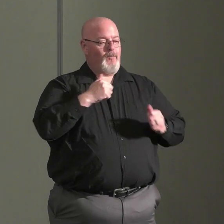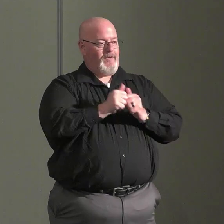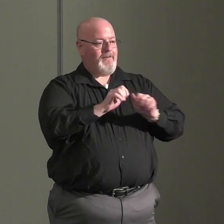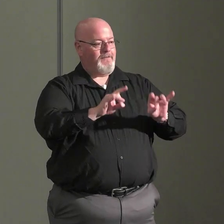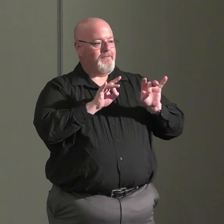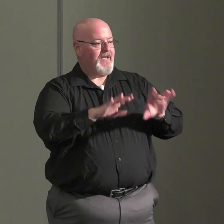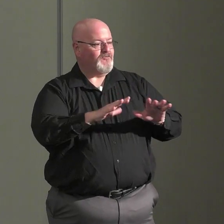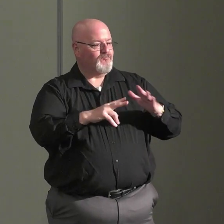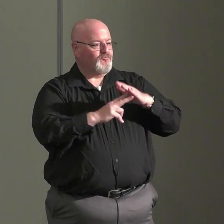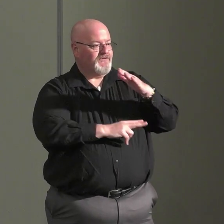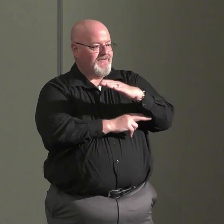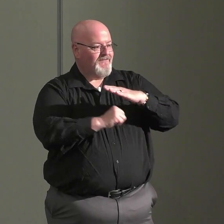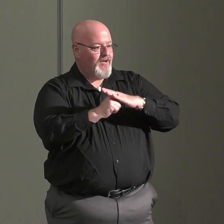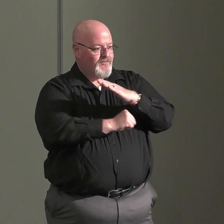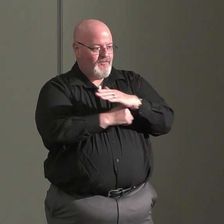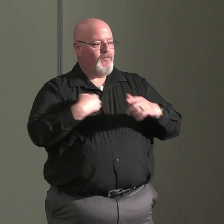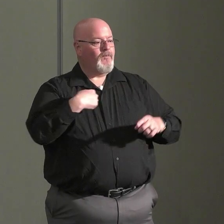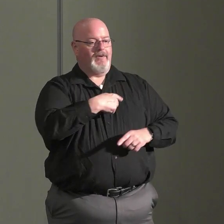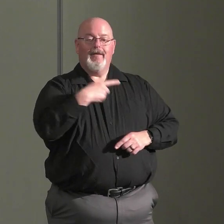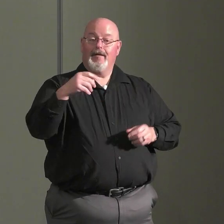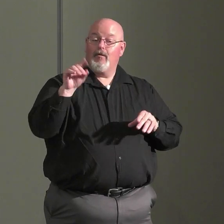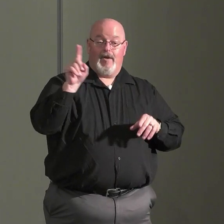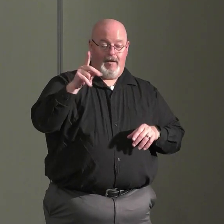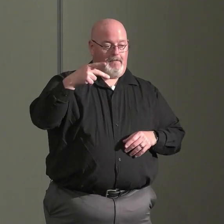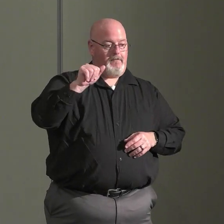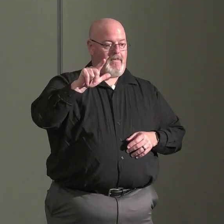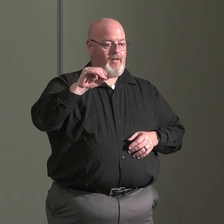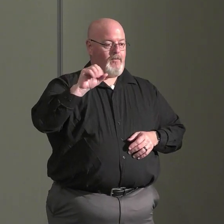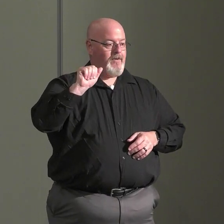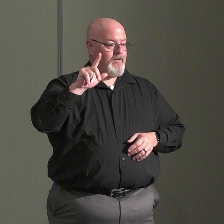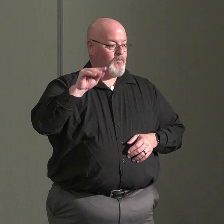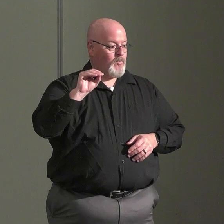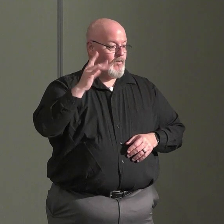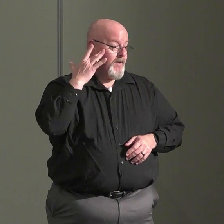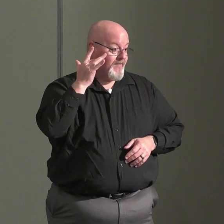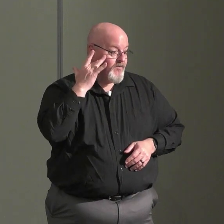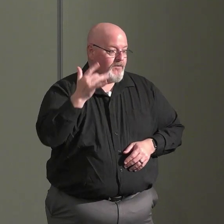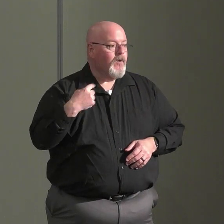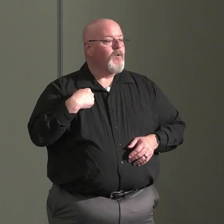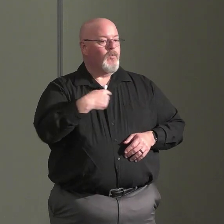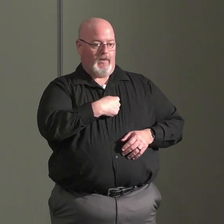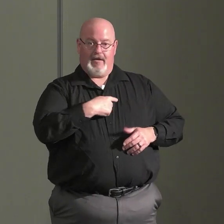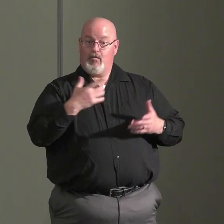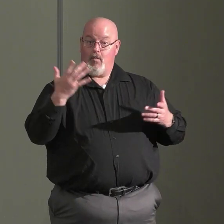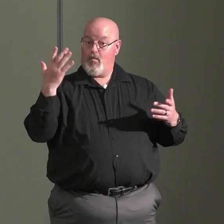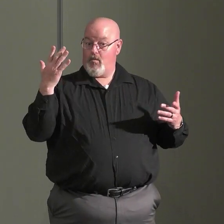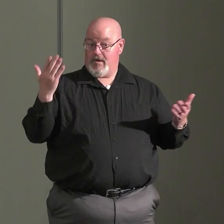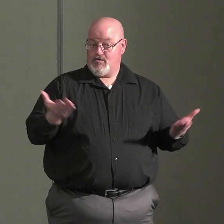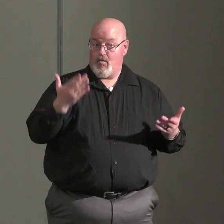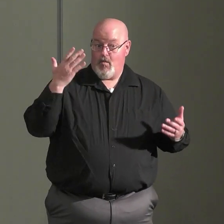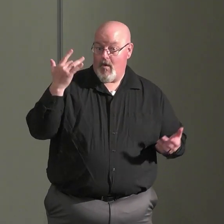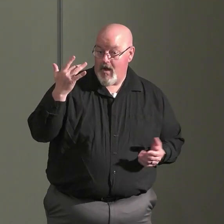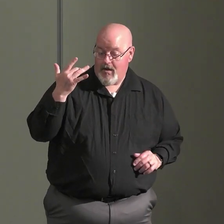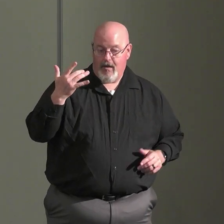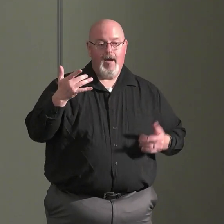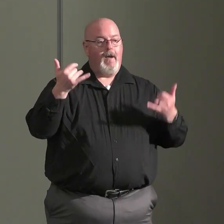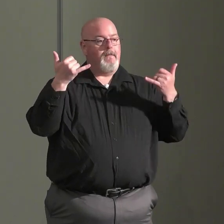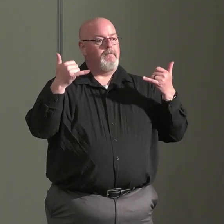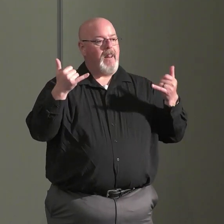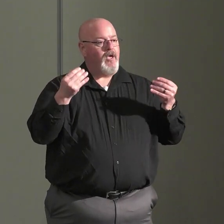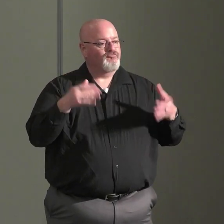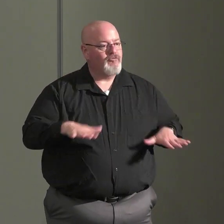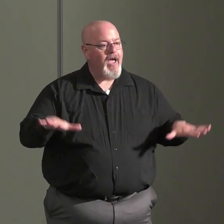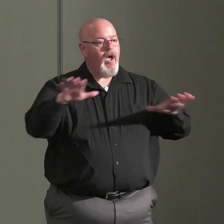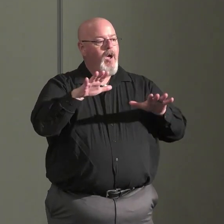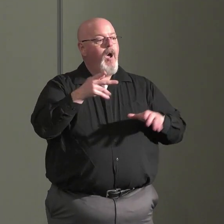Foundation. We are based in pal Alto California we exist to create playgrounds, parks and companion